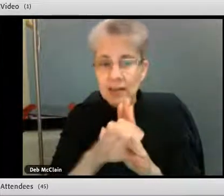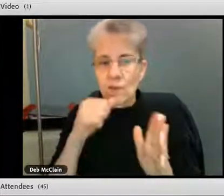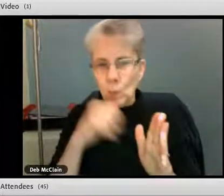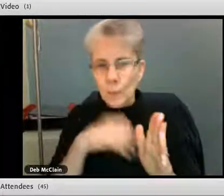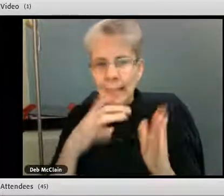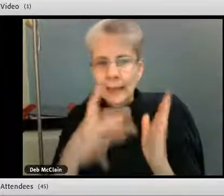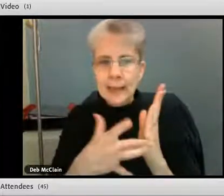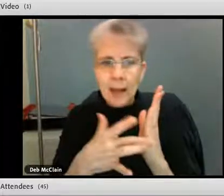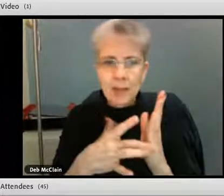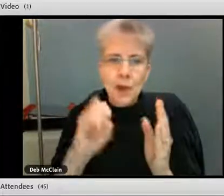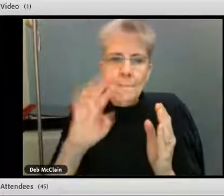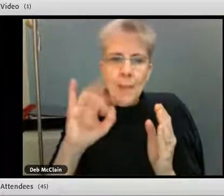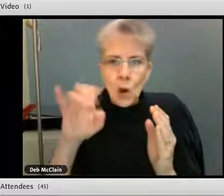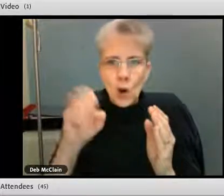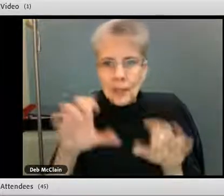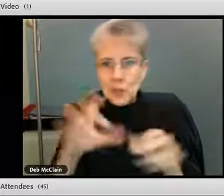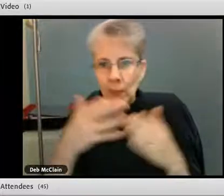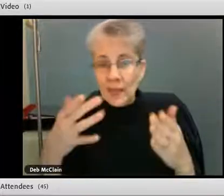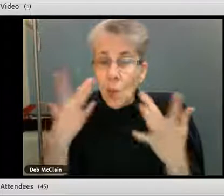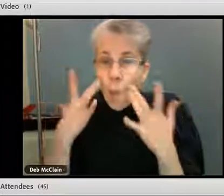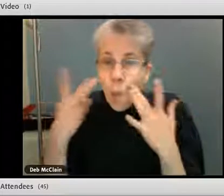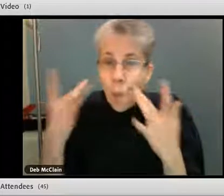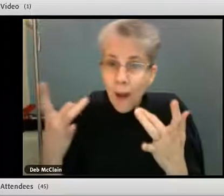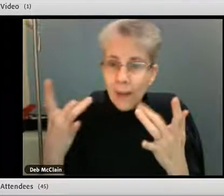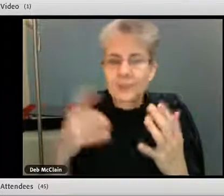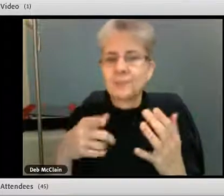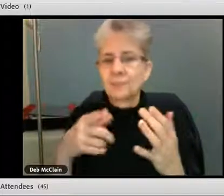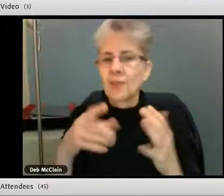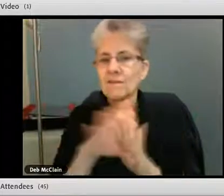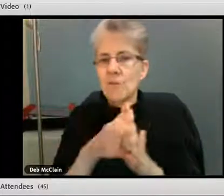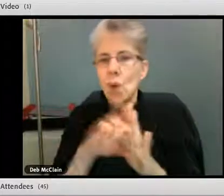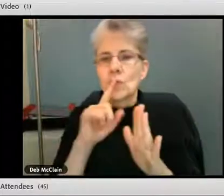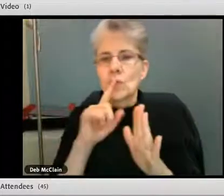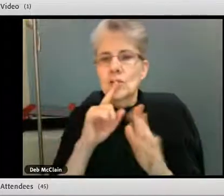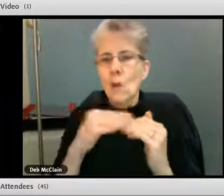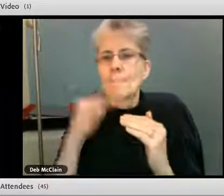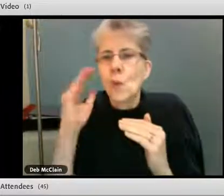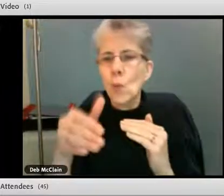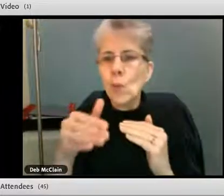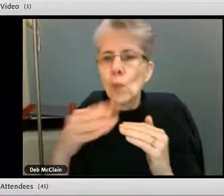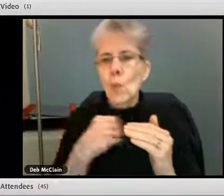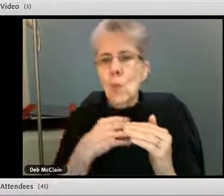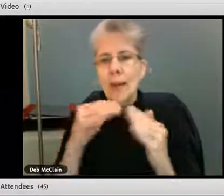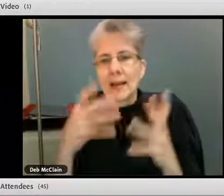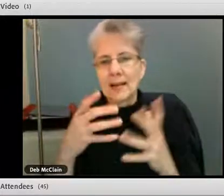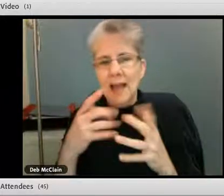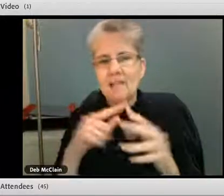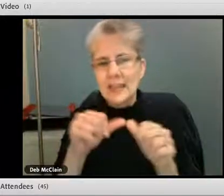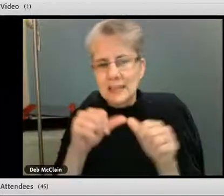because the photos are overwhelmingly white in a lot of these places. Margaret's adding, she's a retired school